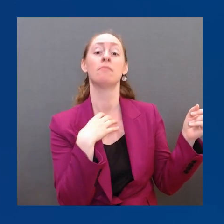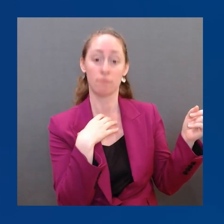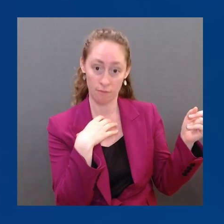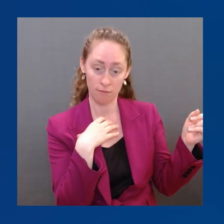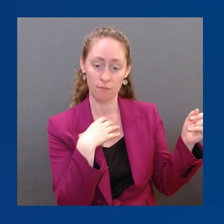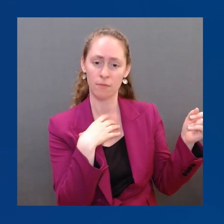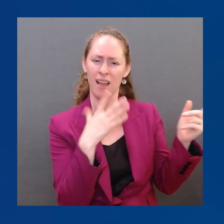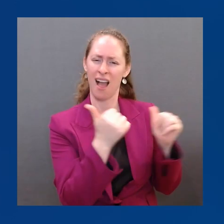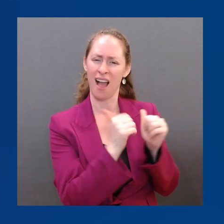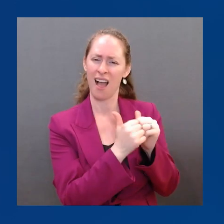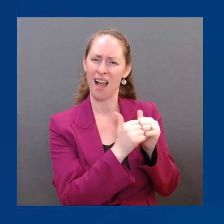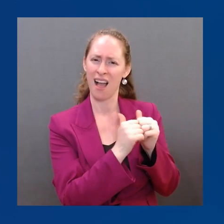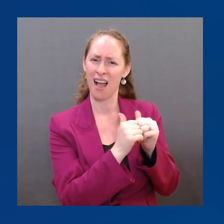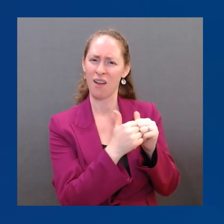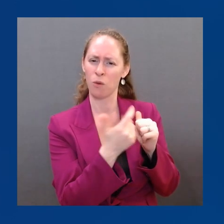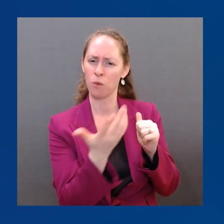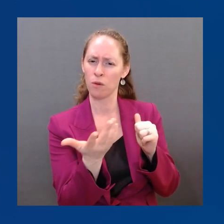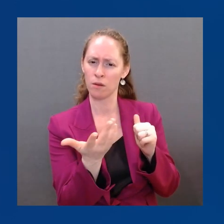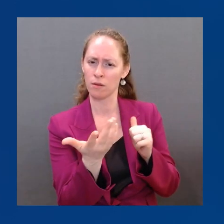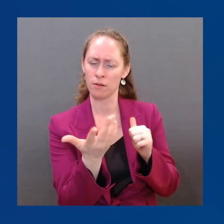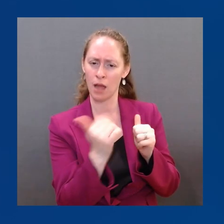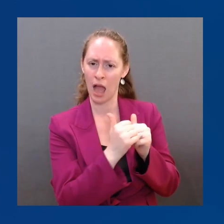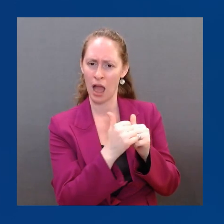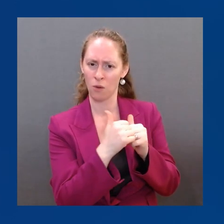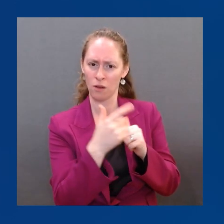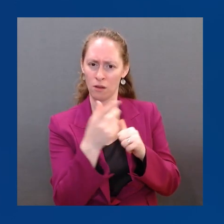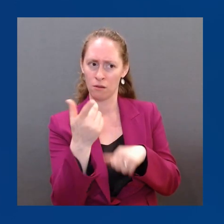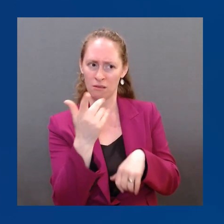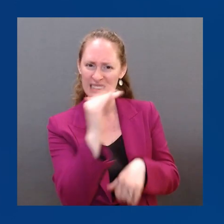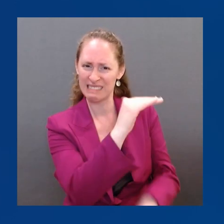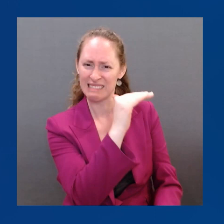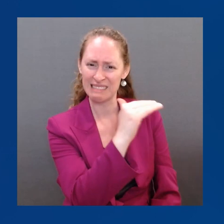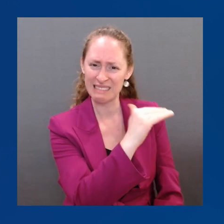that if there's no money, then as many as 100 million infections could happen?